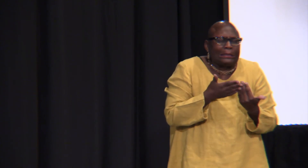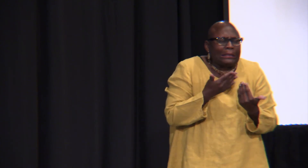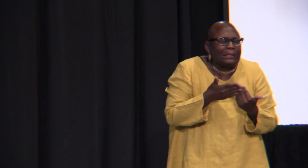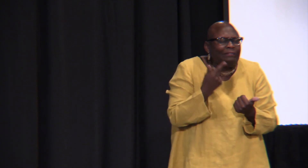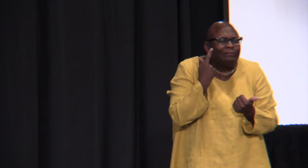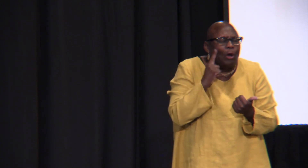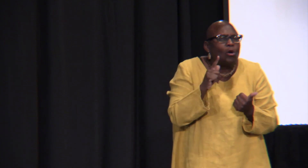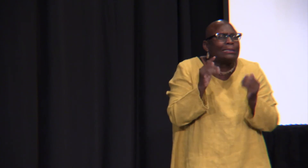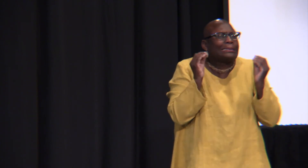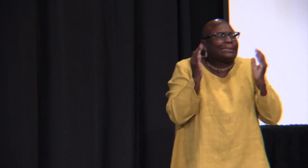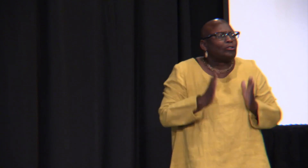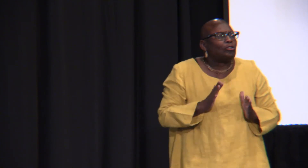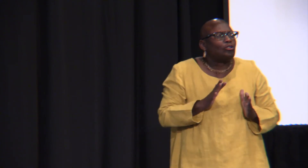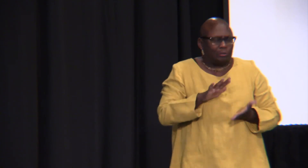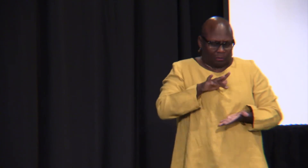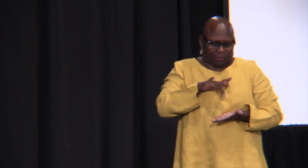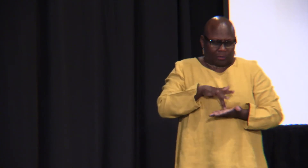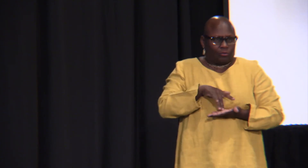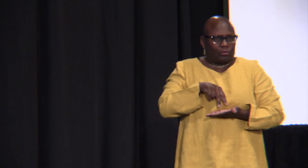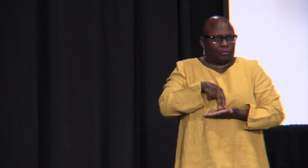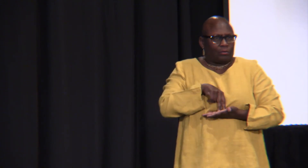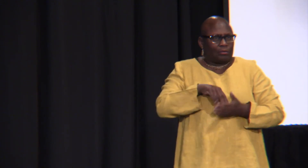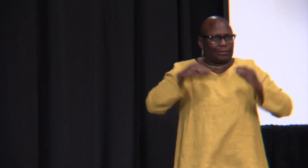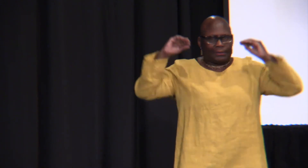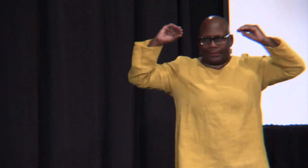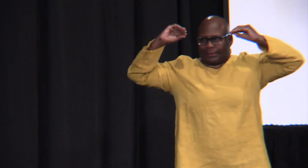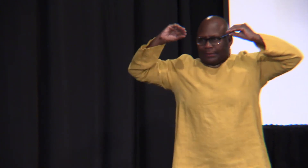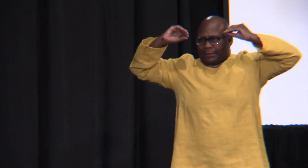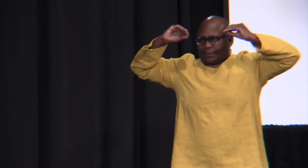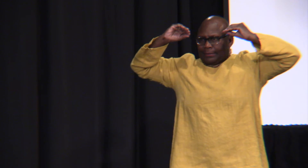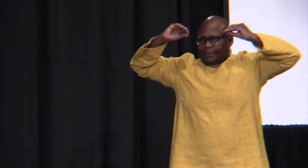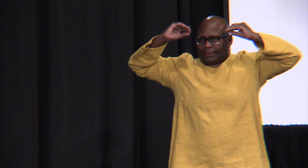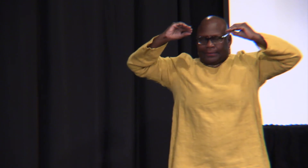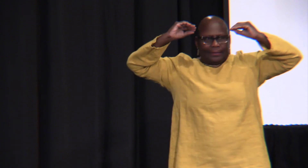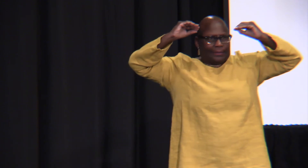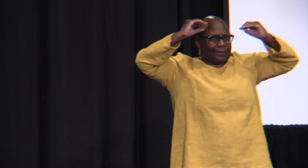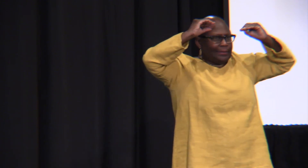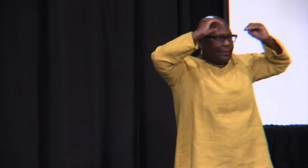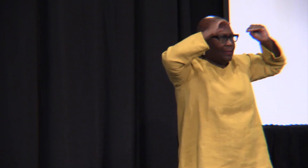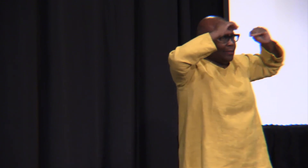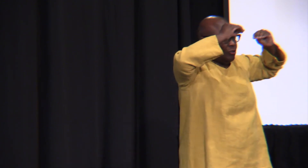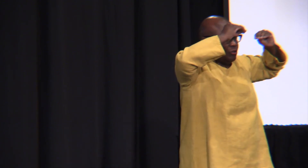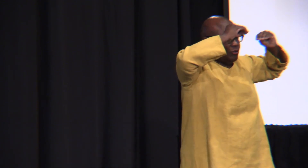teacher in the front of the room teaching students seated individually.